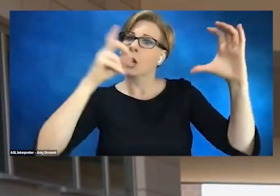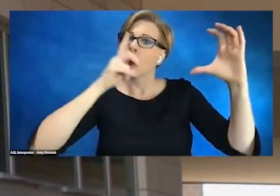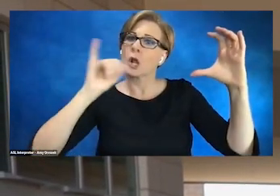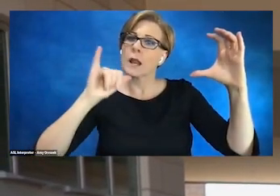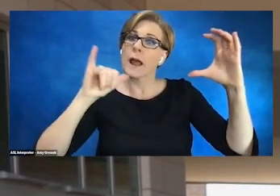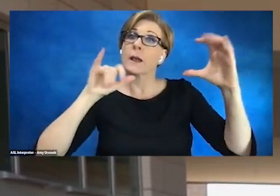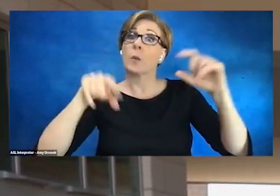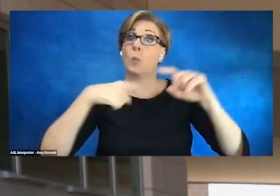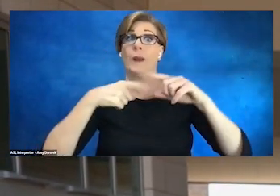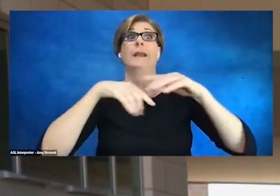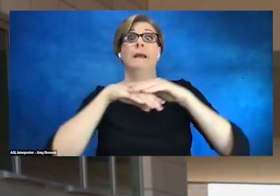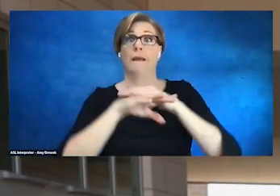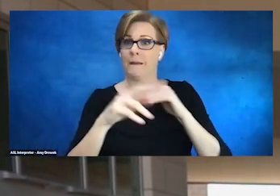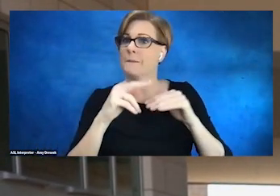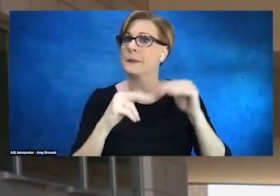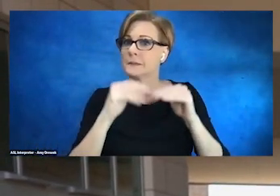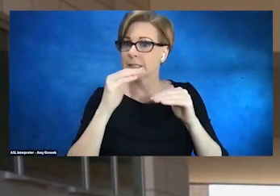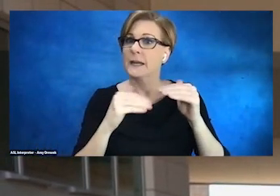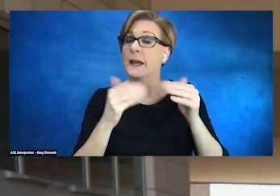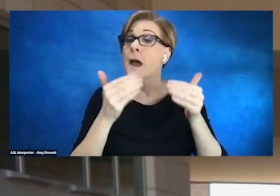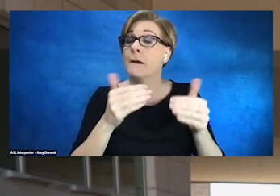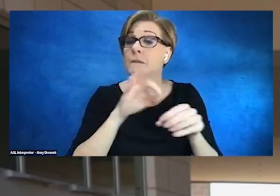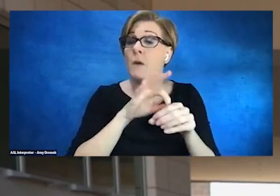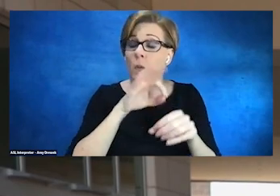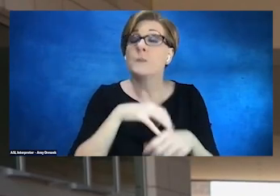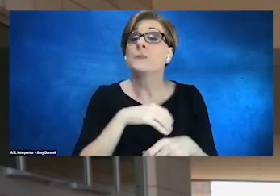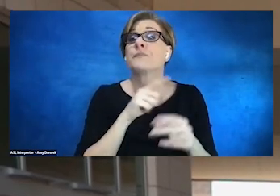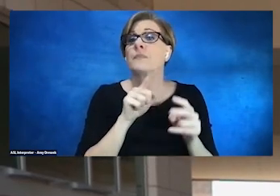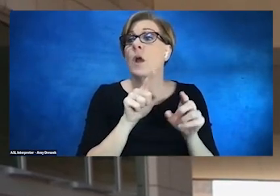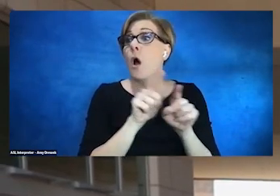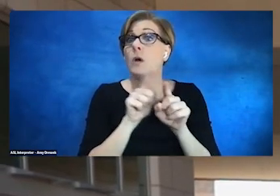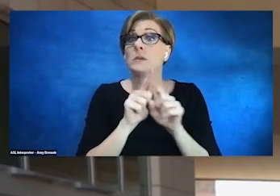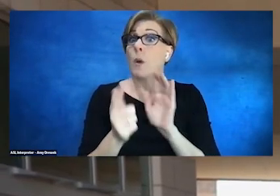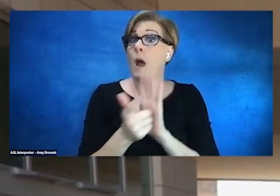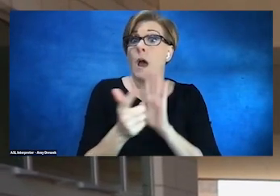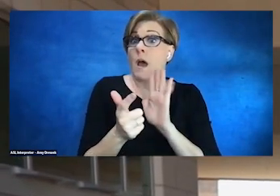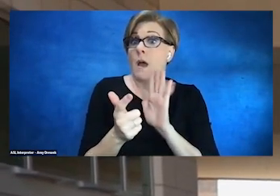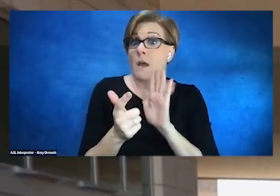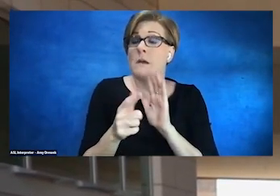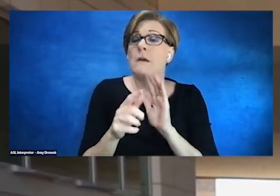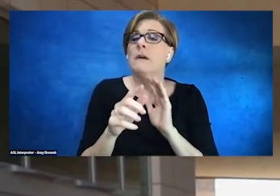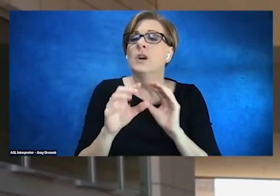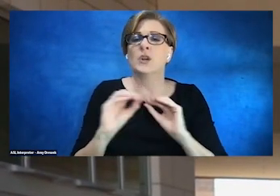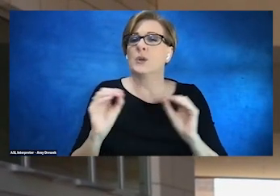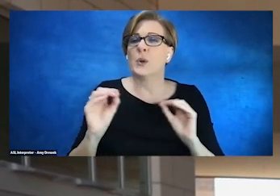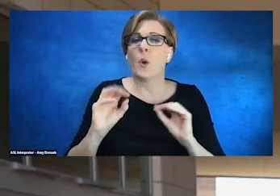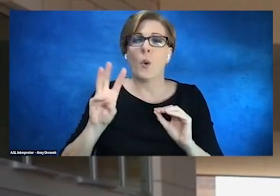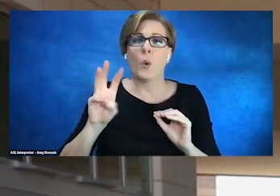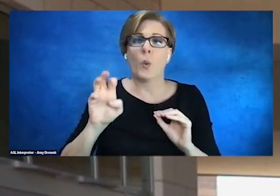our in-person voting operations work. The other is there's no weapons allowed within the 75-foot line